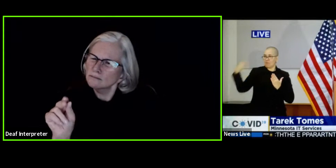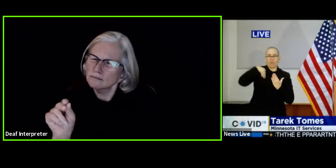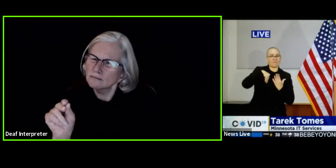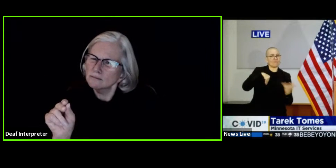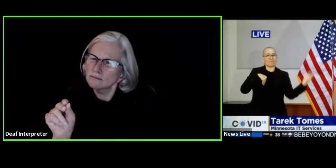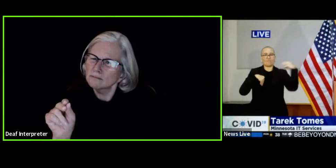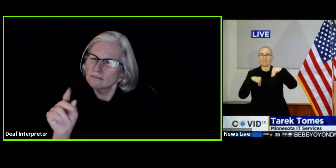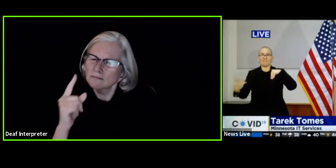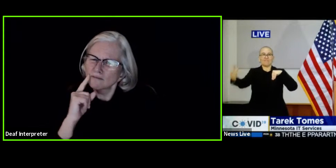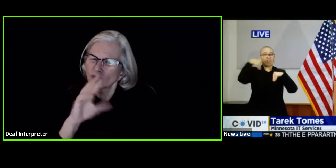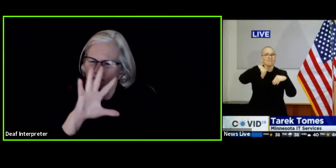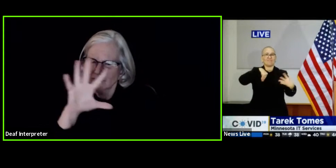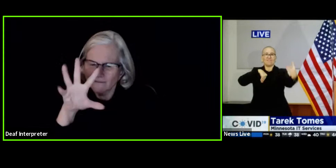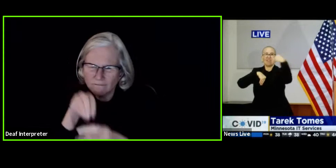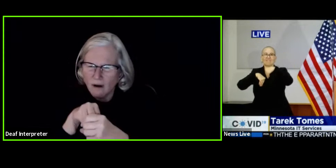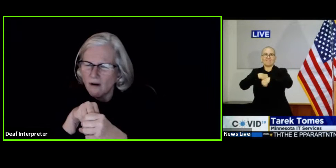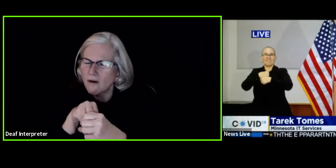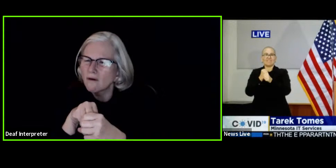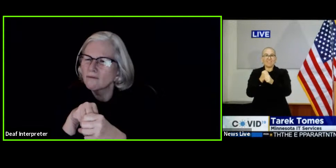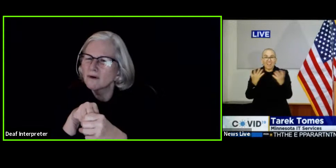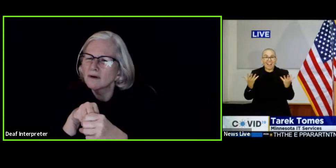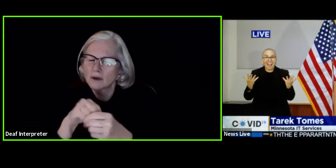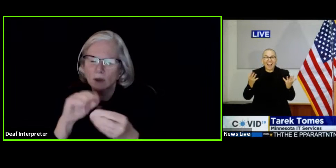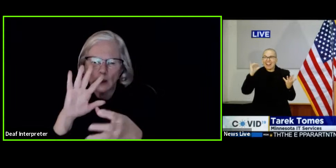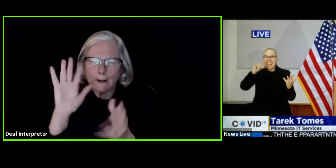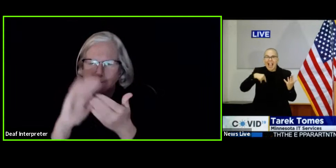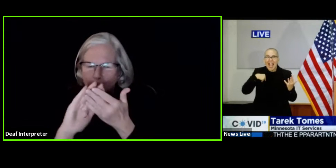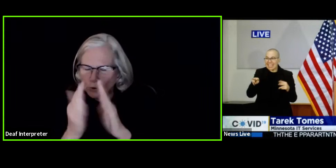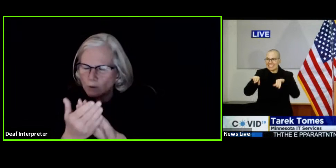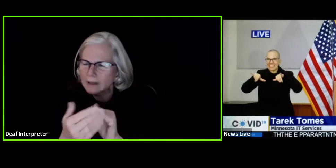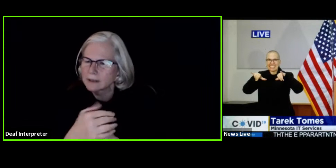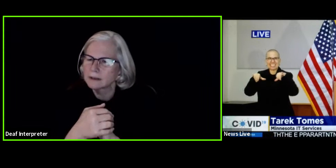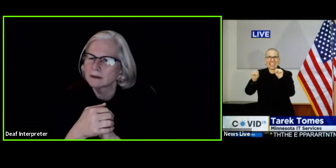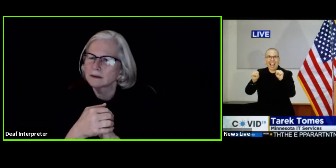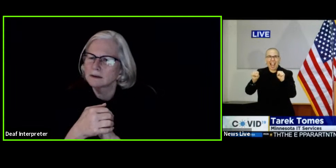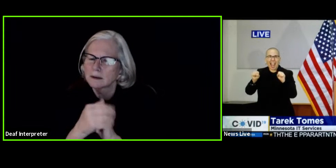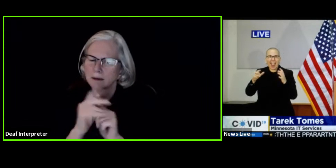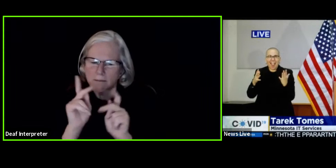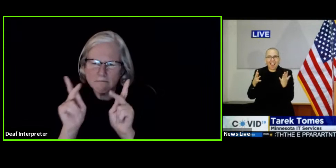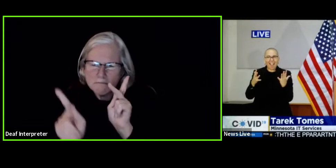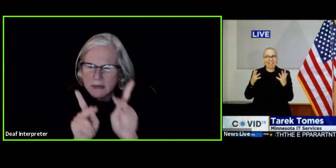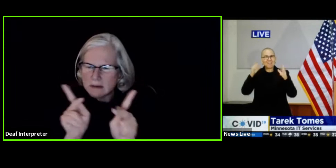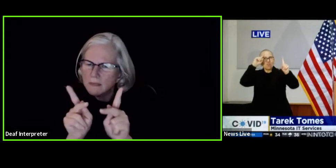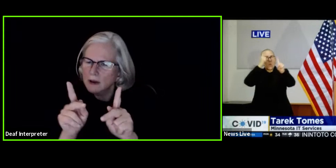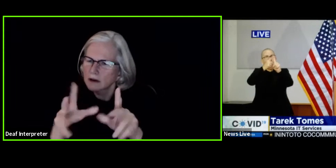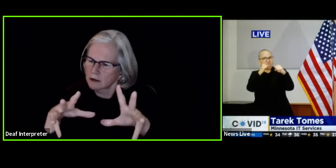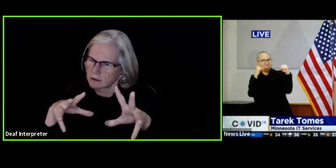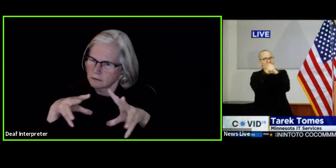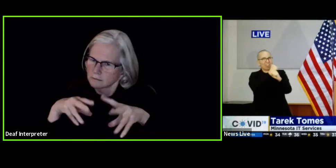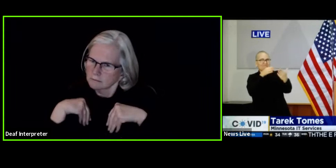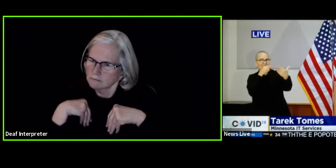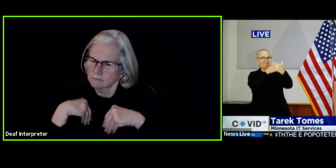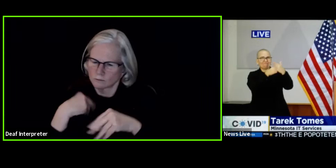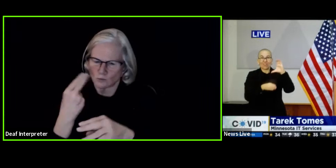THE POTENTIAL THAT THIS APPLICATION CAN PROVIDE IN FIGHTING COVID-19 AND ADOPT. BUSINESSES WITH AN ABILITY TO